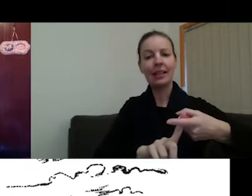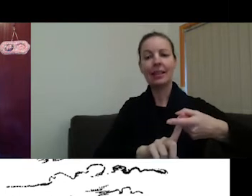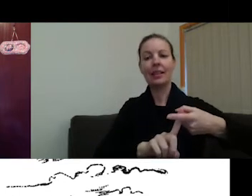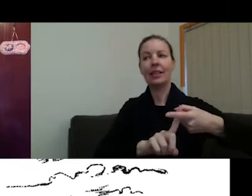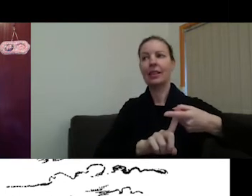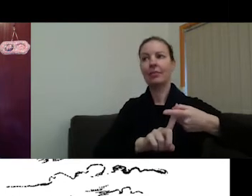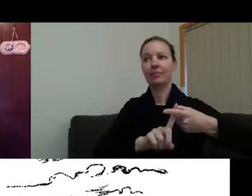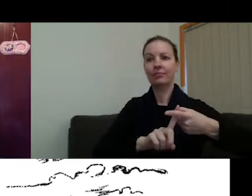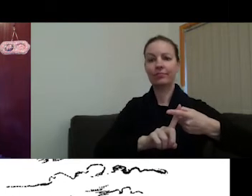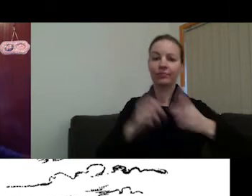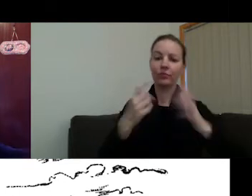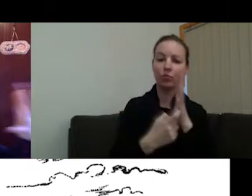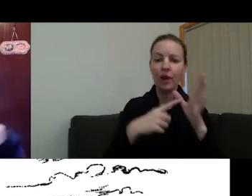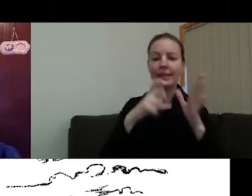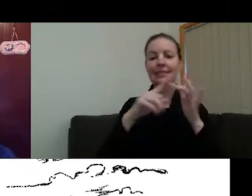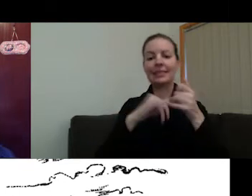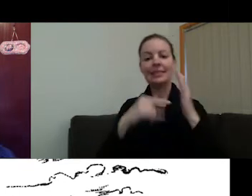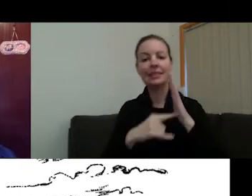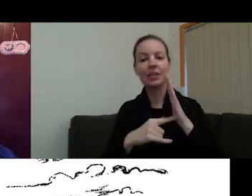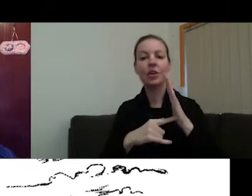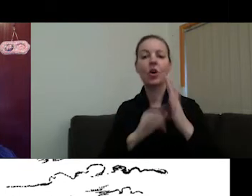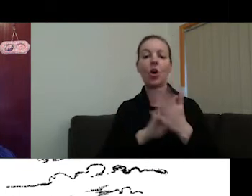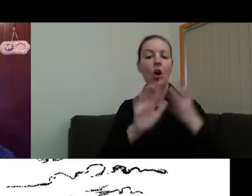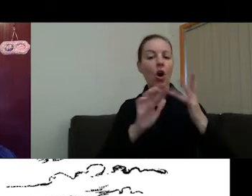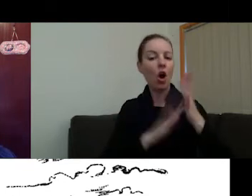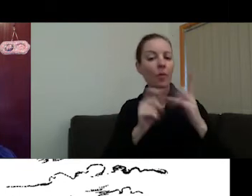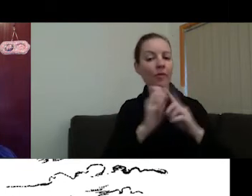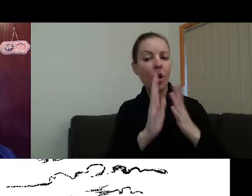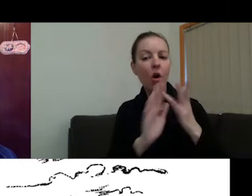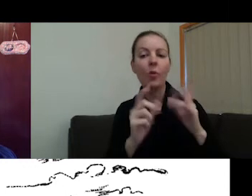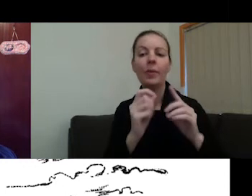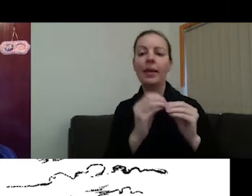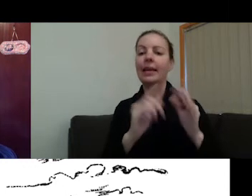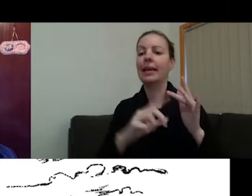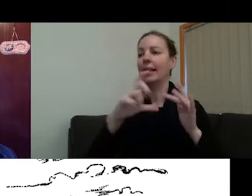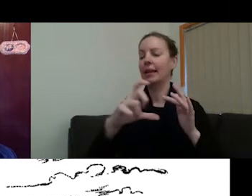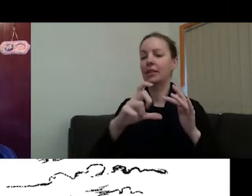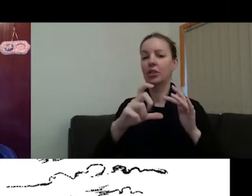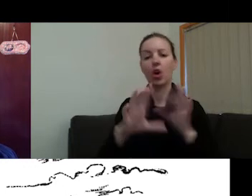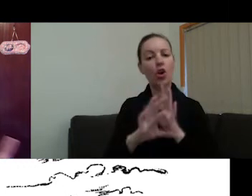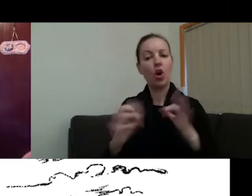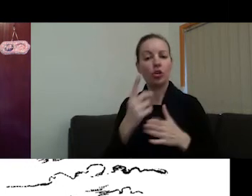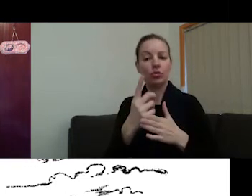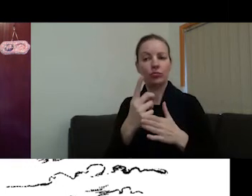before, rather than just absorbing those people in, how can we bring